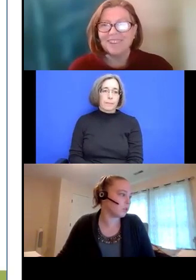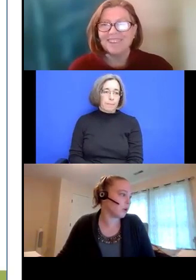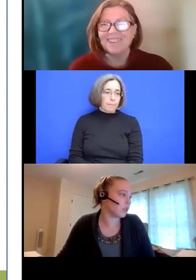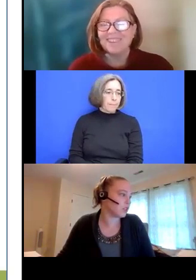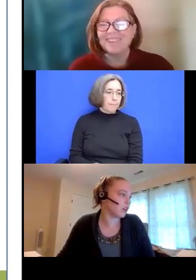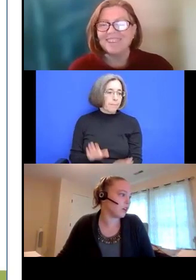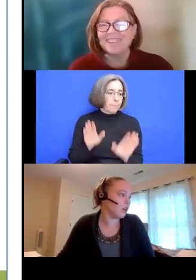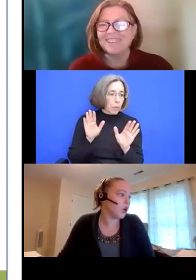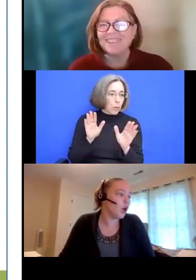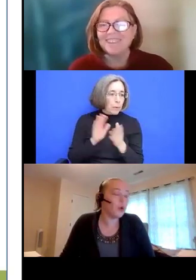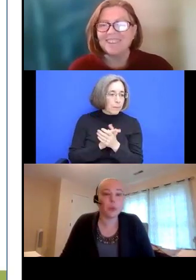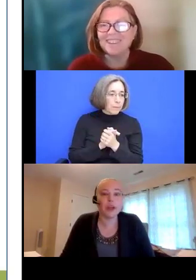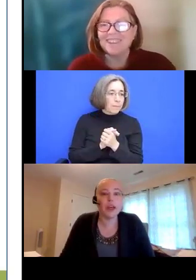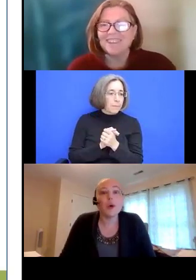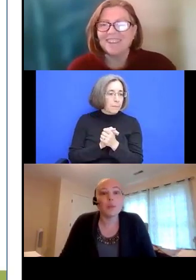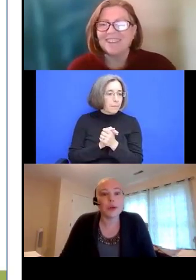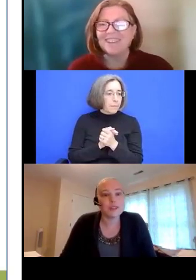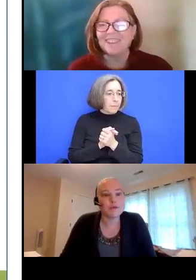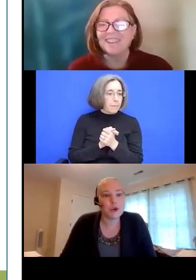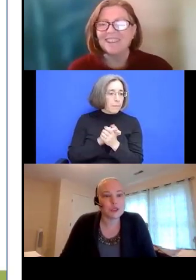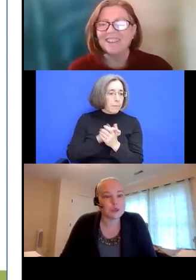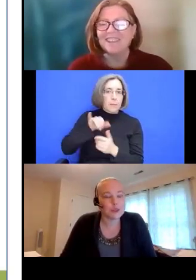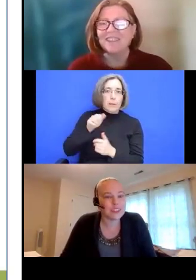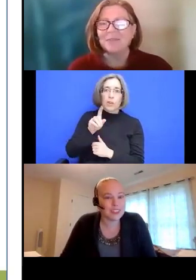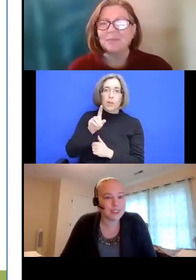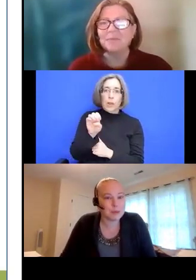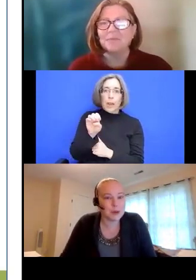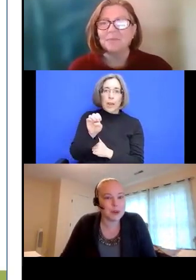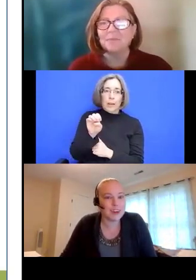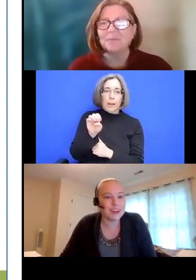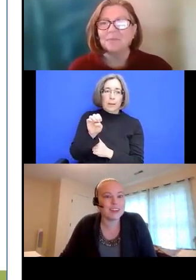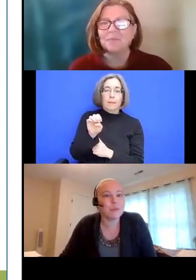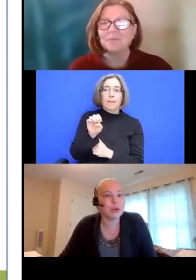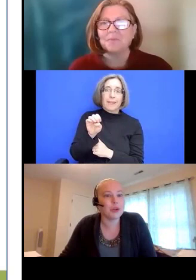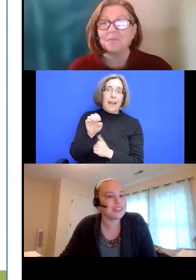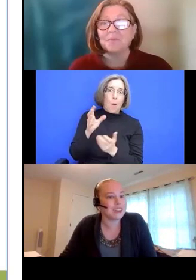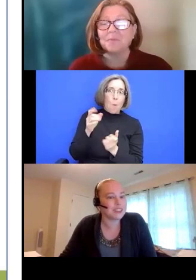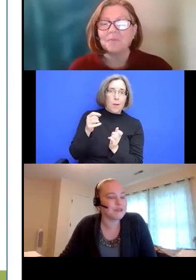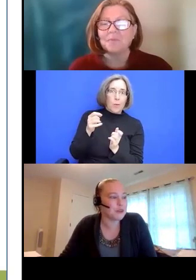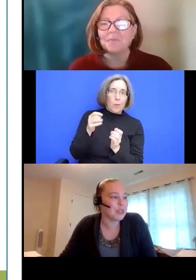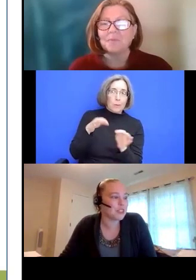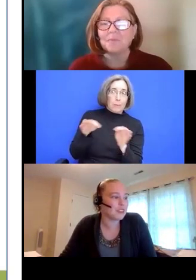We wanted to point some folks to us to get some more detailed information.